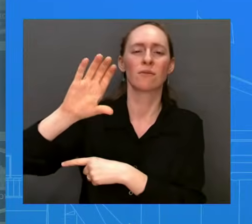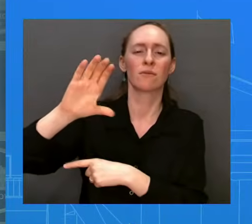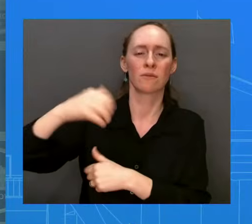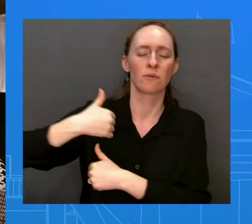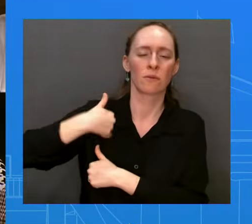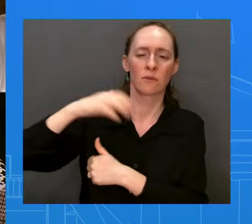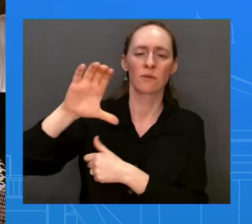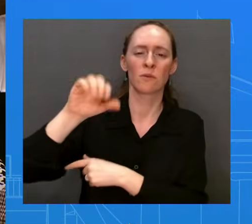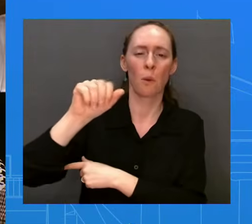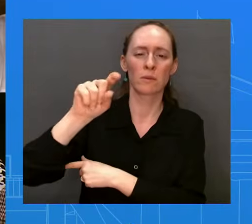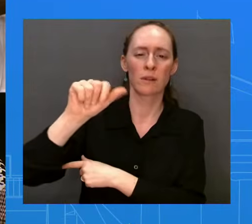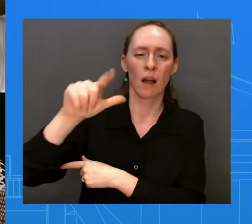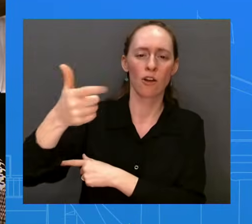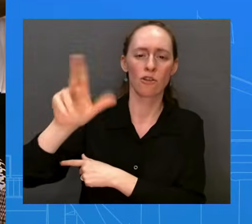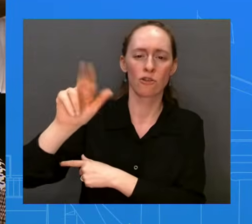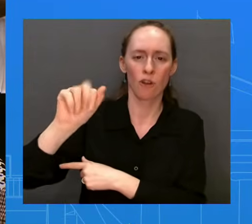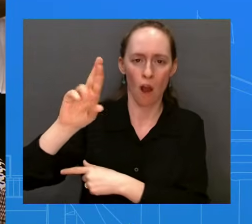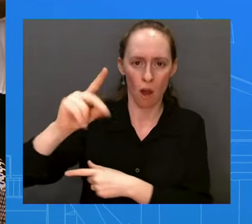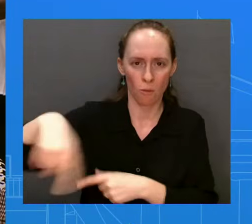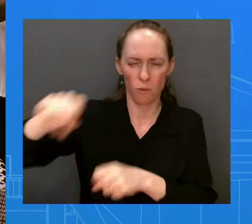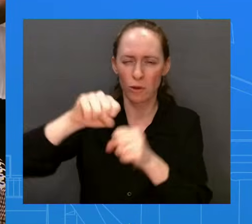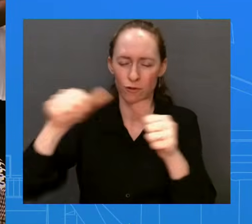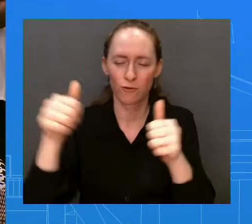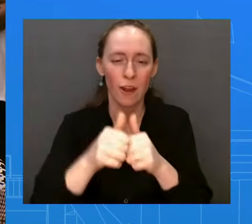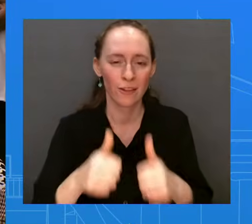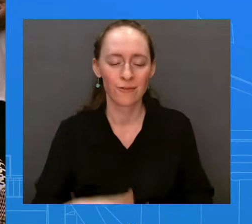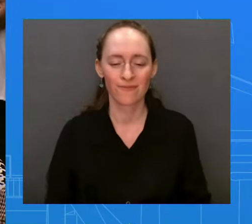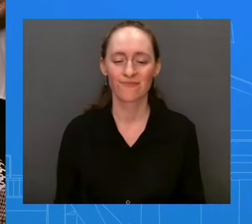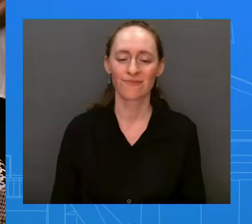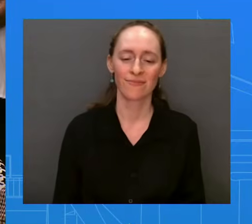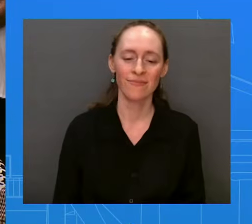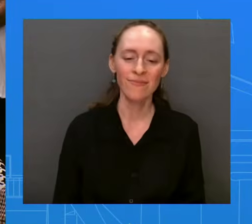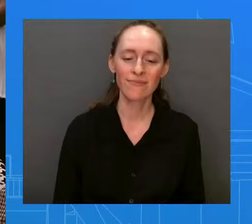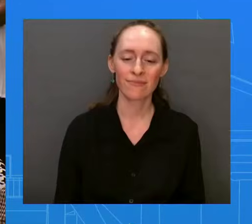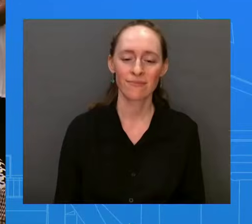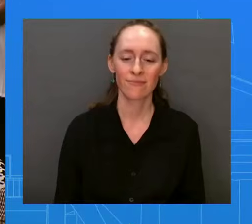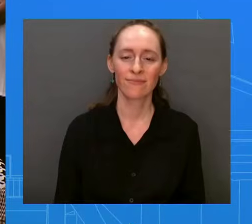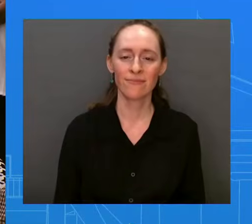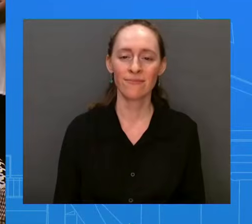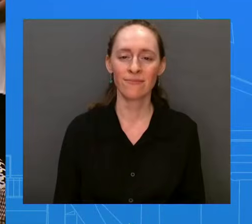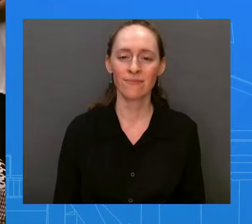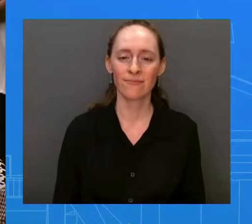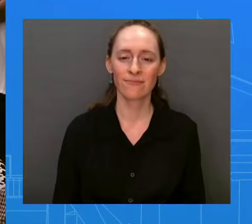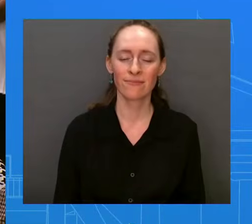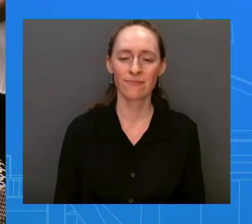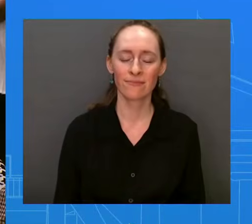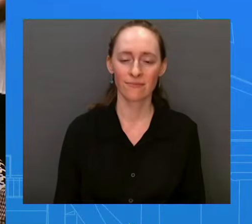The Press: Are there any signs of a foreign government taking a special interest in that object from yesterday? Mr. Kirby: No. The Press: Or reacting in an unusual way? Mr. Kirby: No.